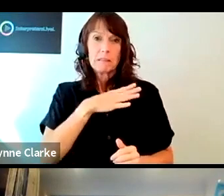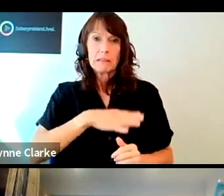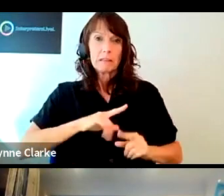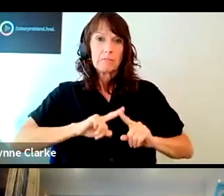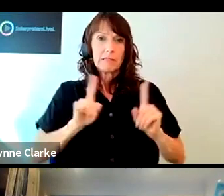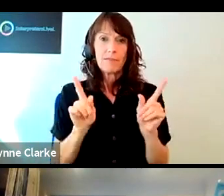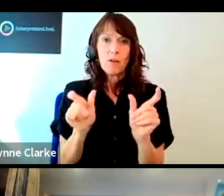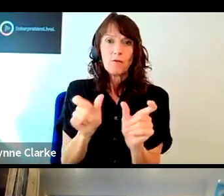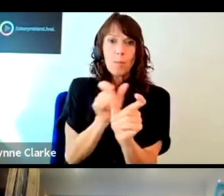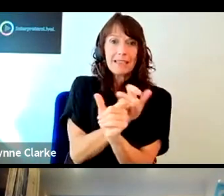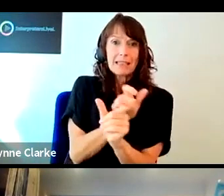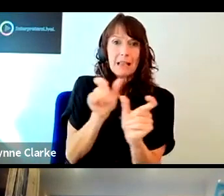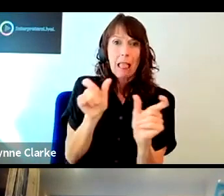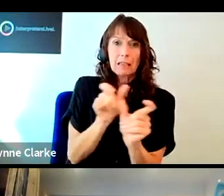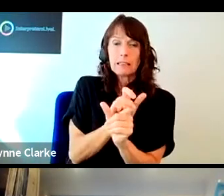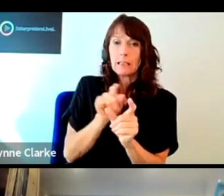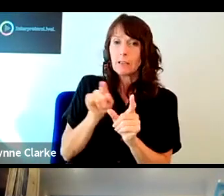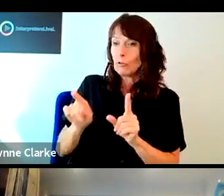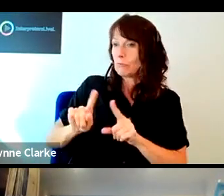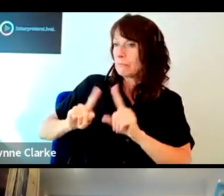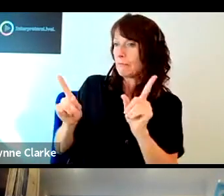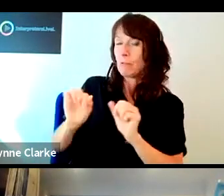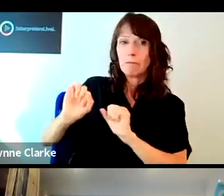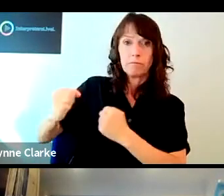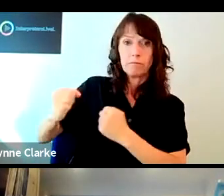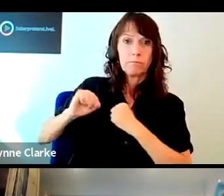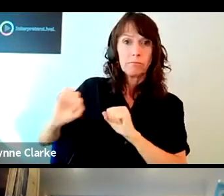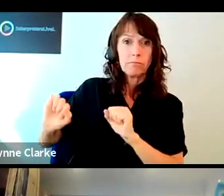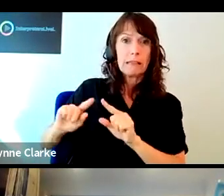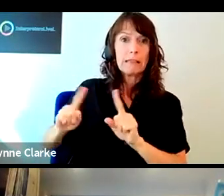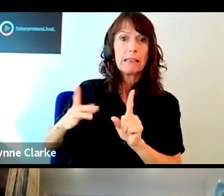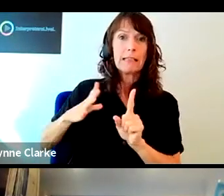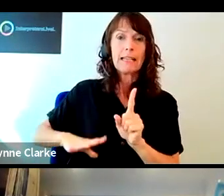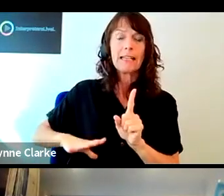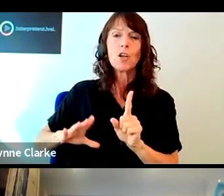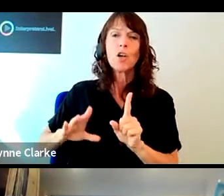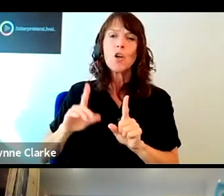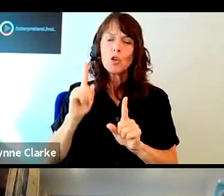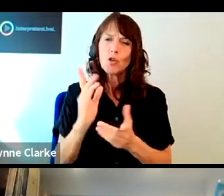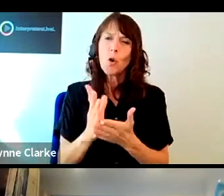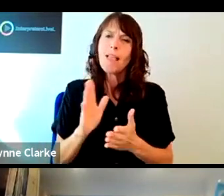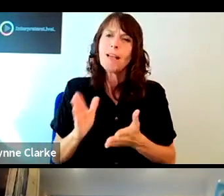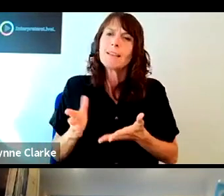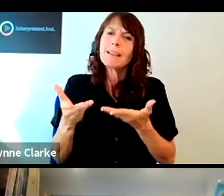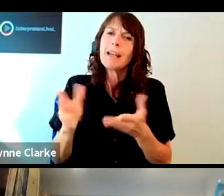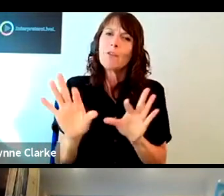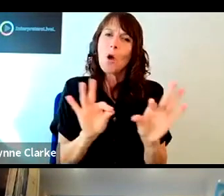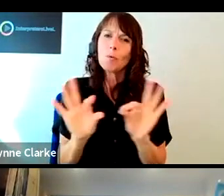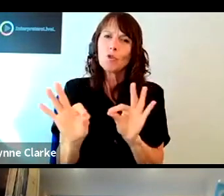So let's try and find ways to give people the option to present the content in a way that is most usable for them.